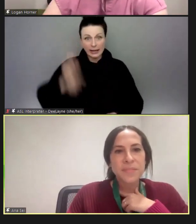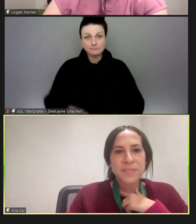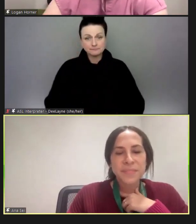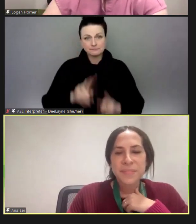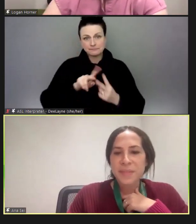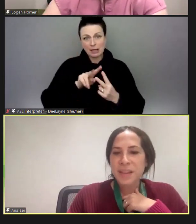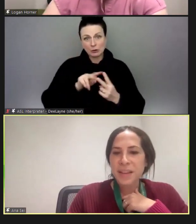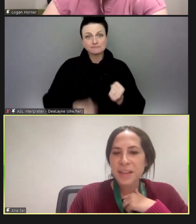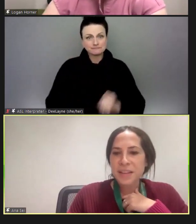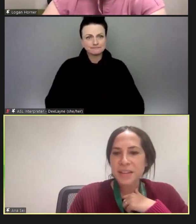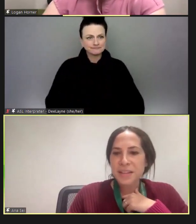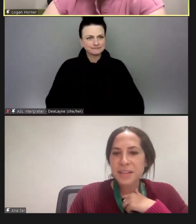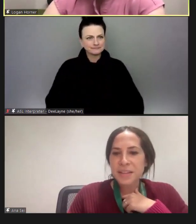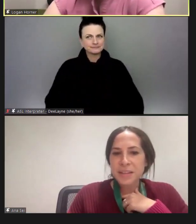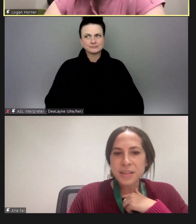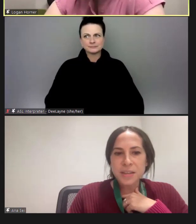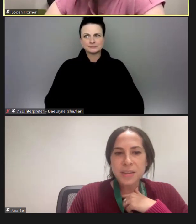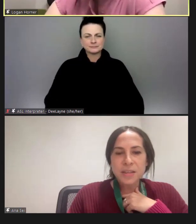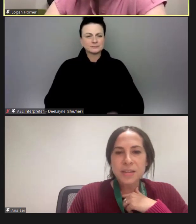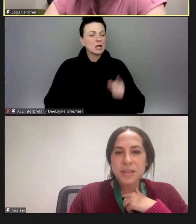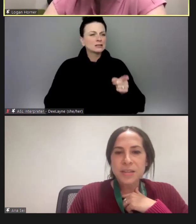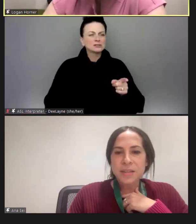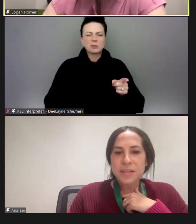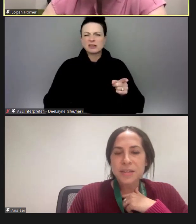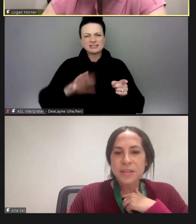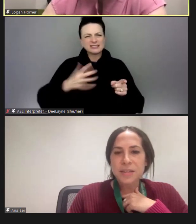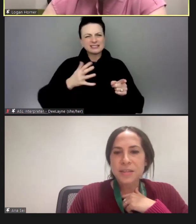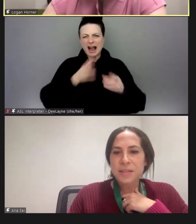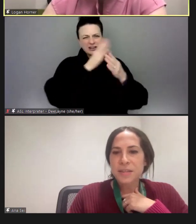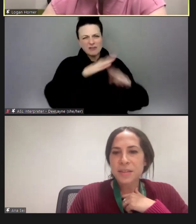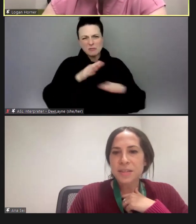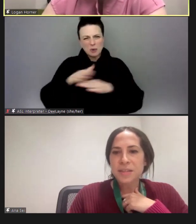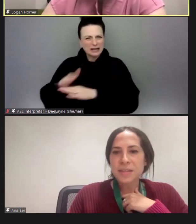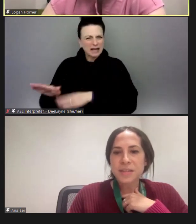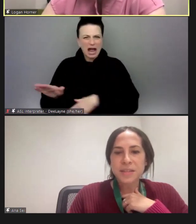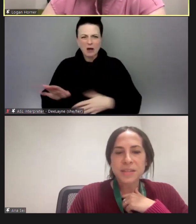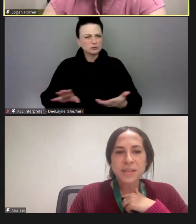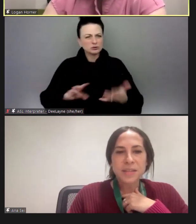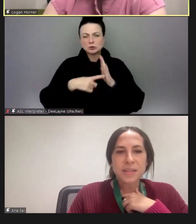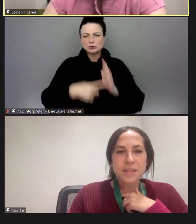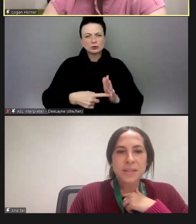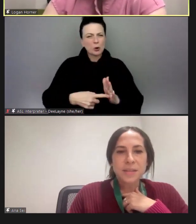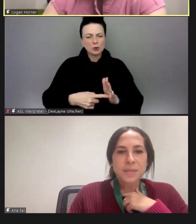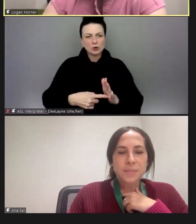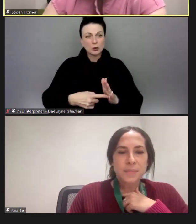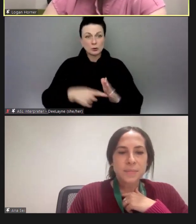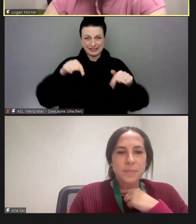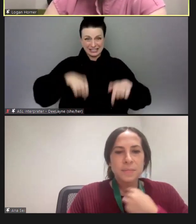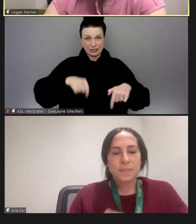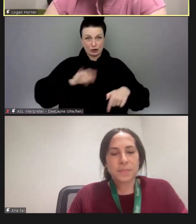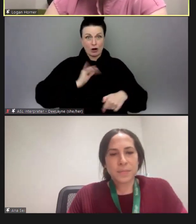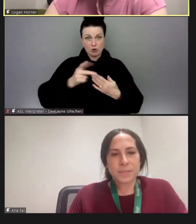aid so this is just kind of a breakdown